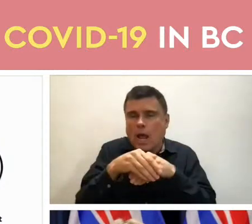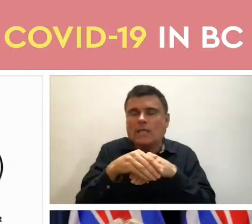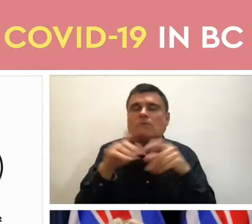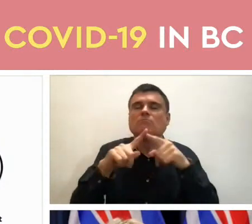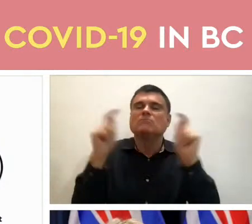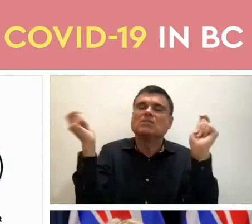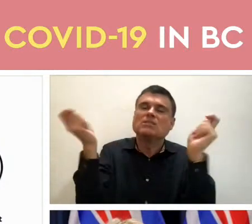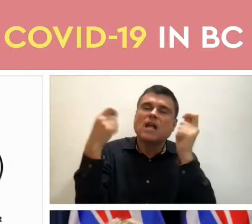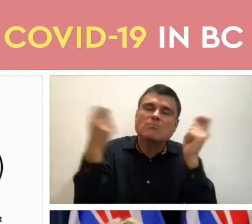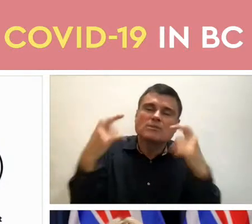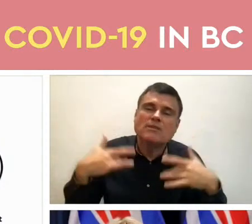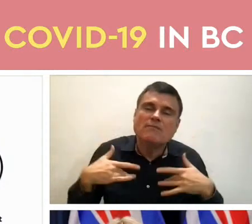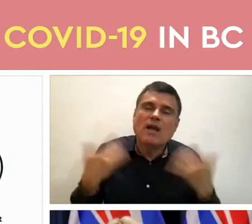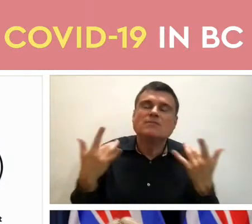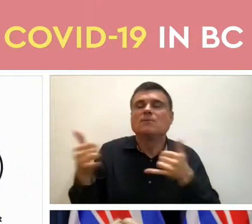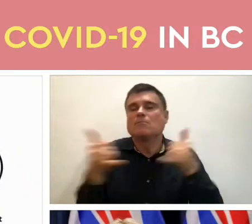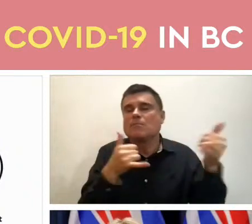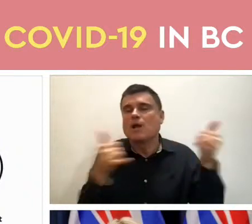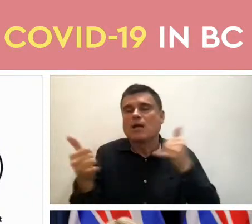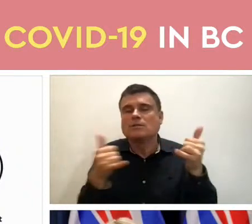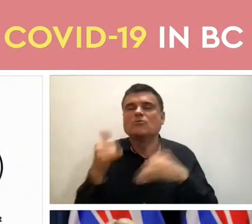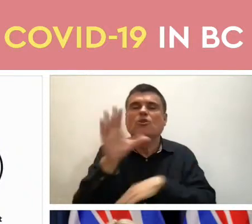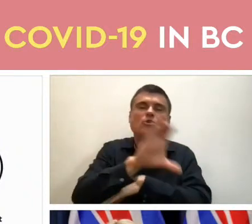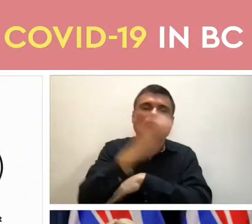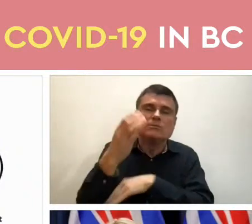receptions, celebratory events,